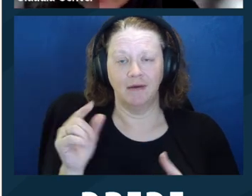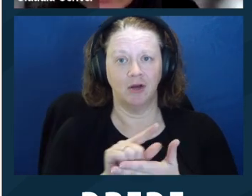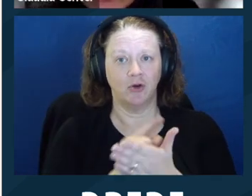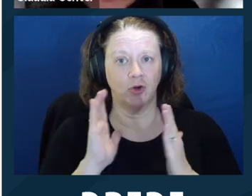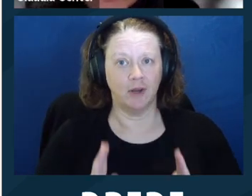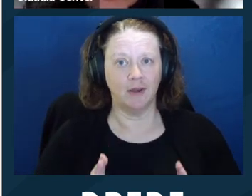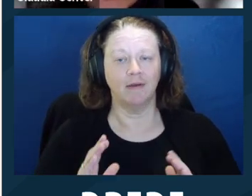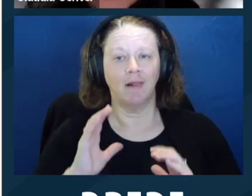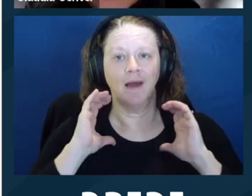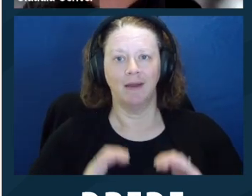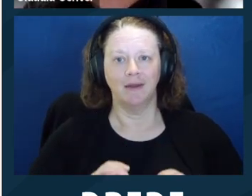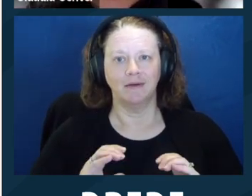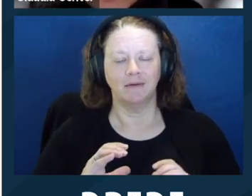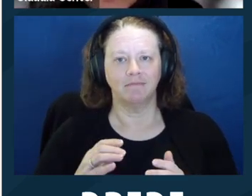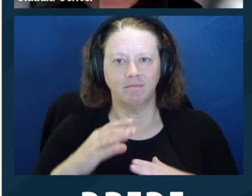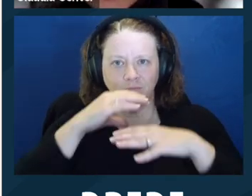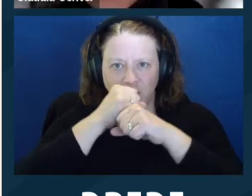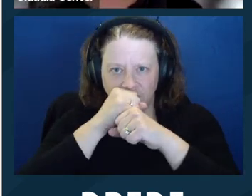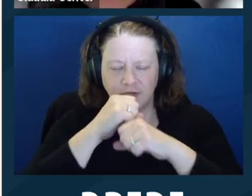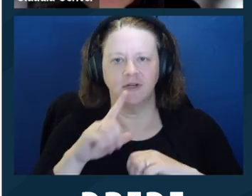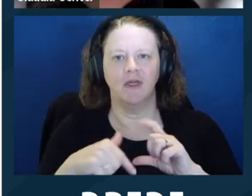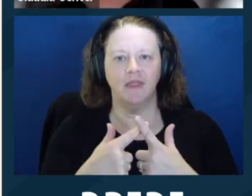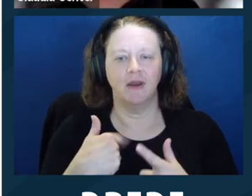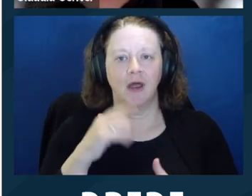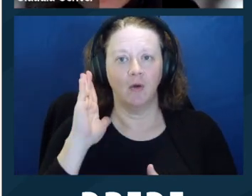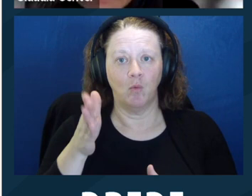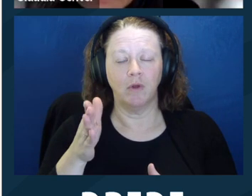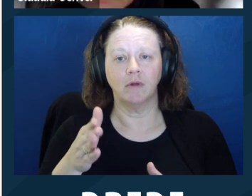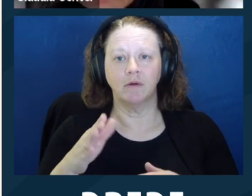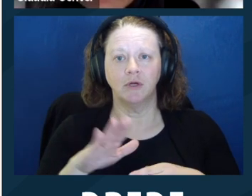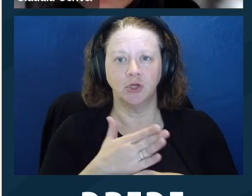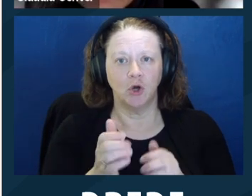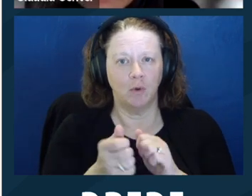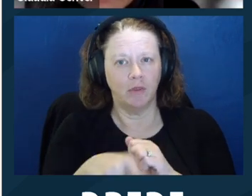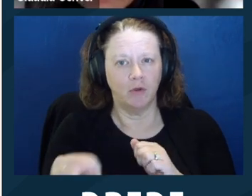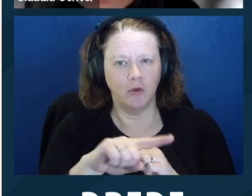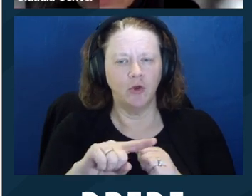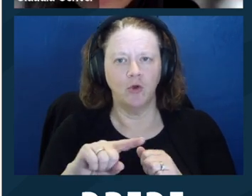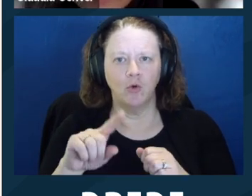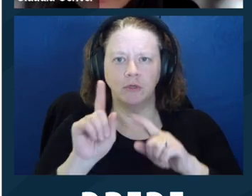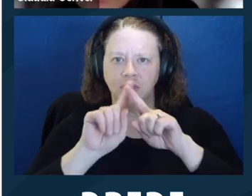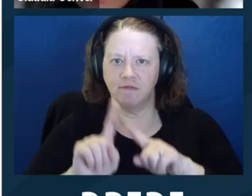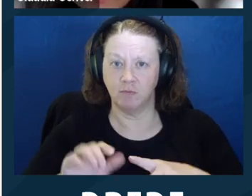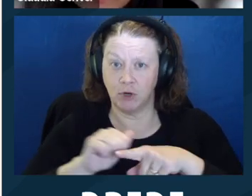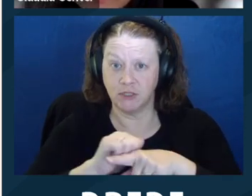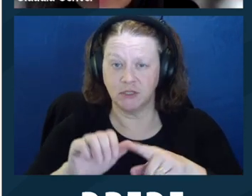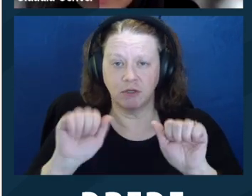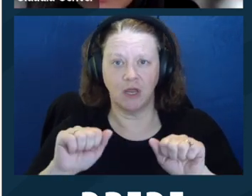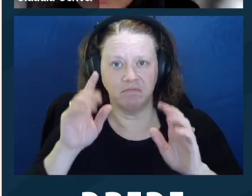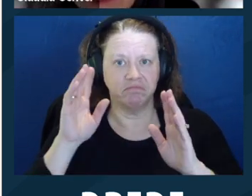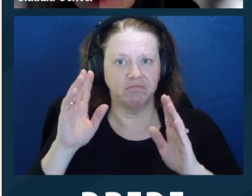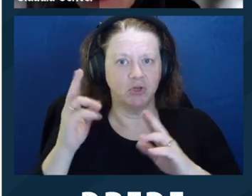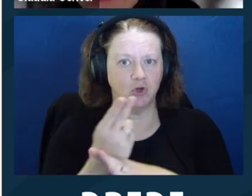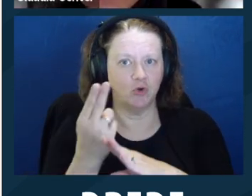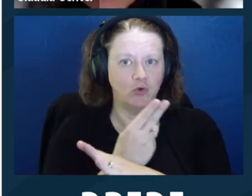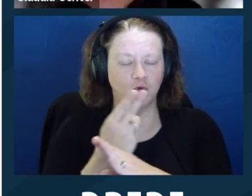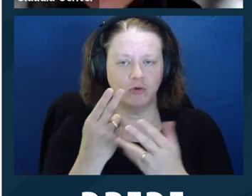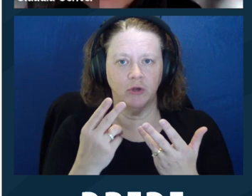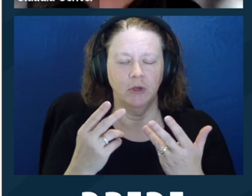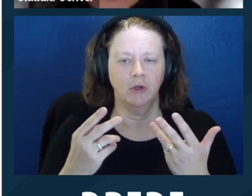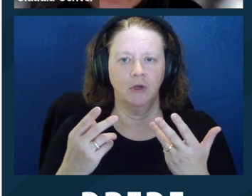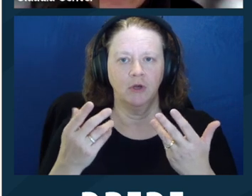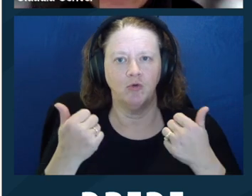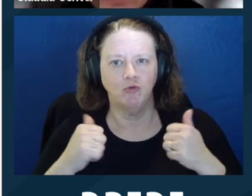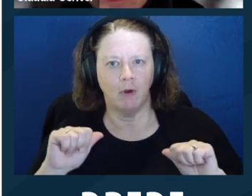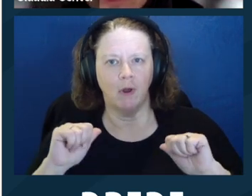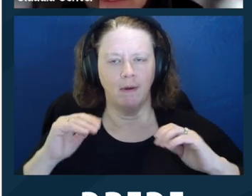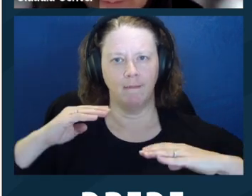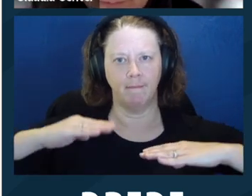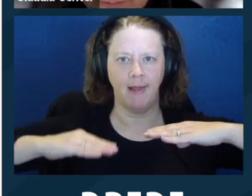choose to use to balance attorney/client privilege protection and including supporters.